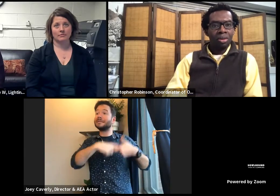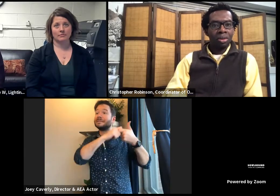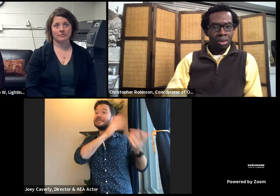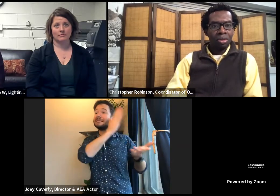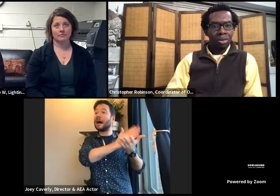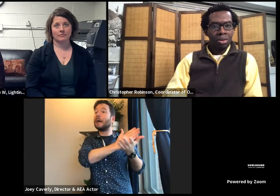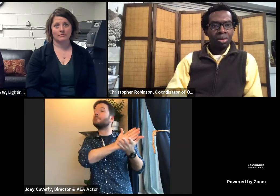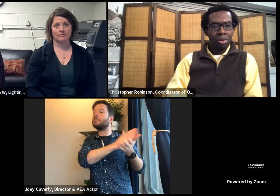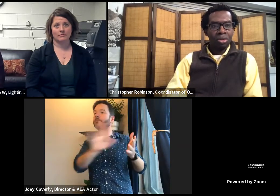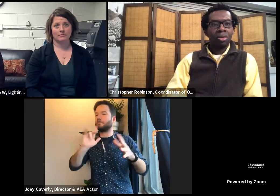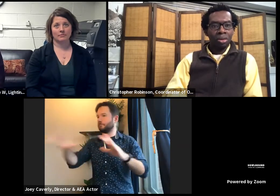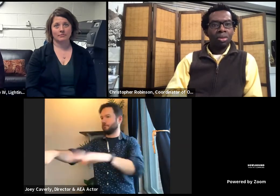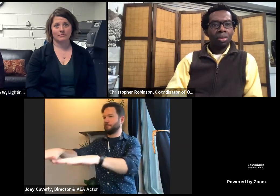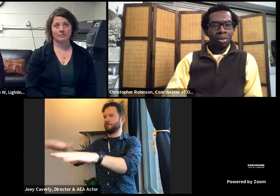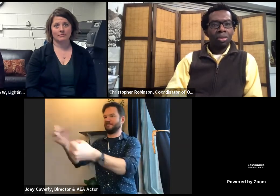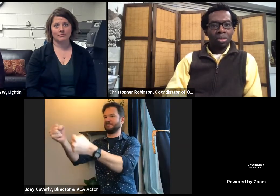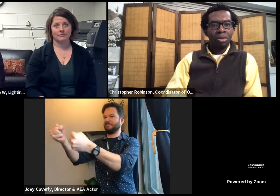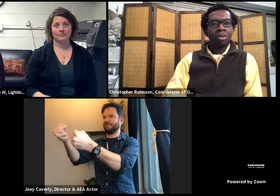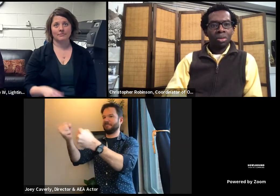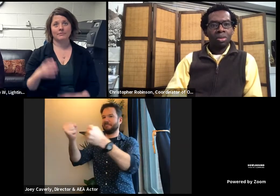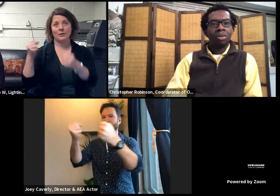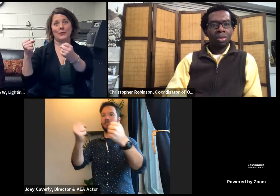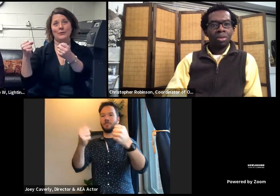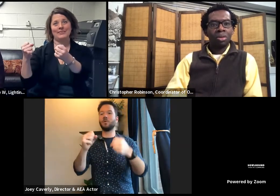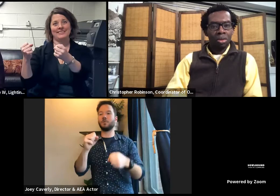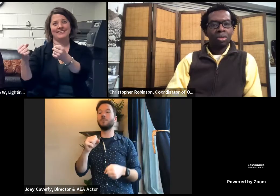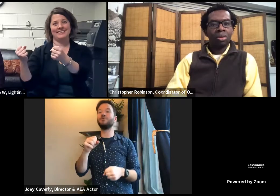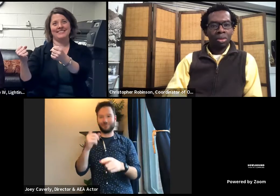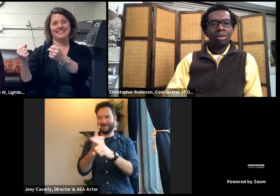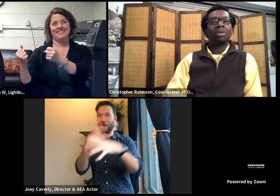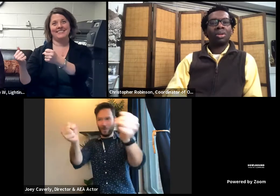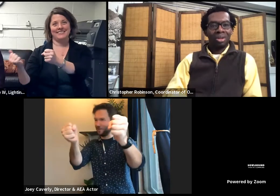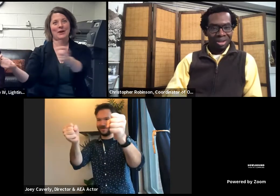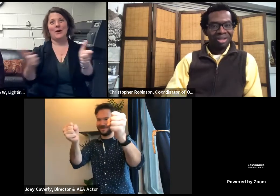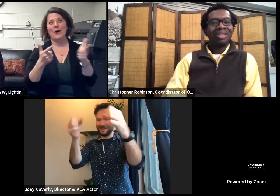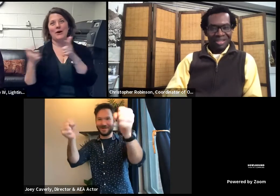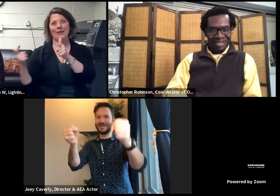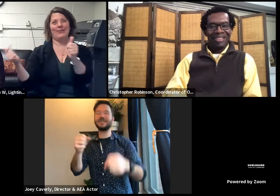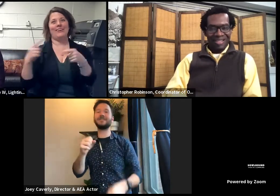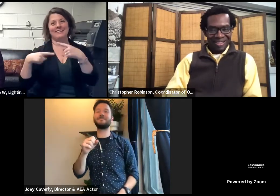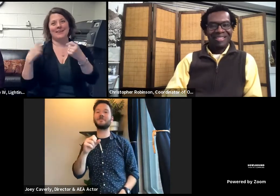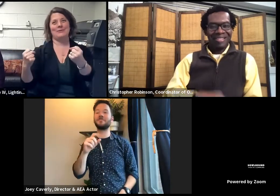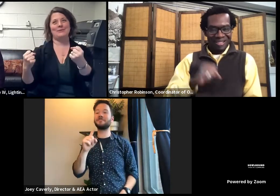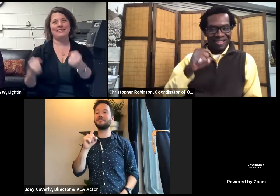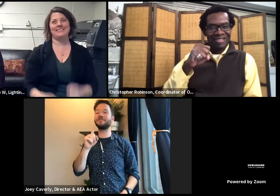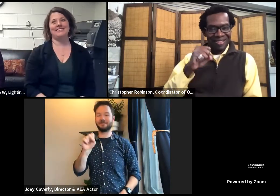Other hearing actors can hear when hold is called. Everyone calls hold.